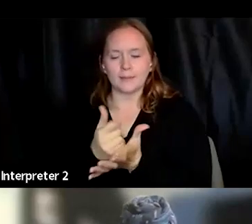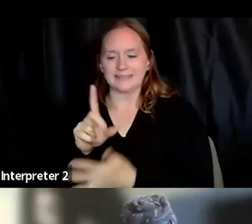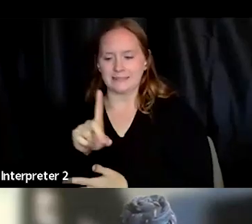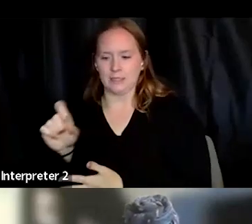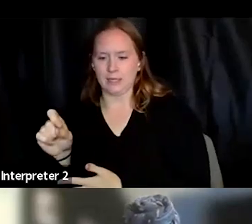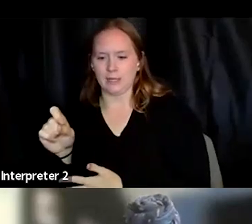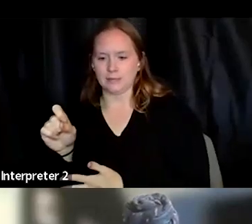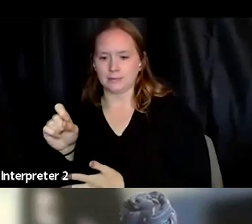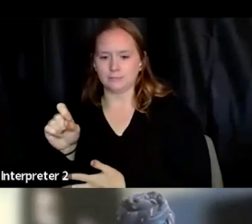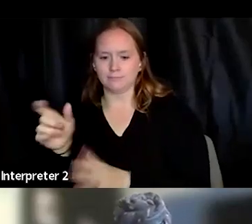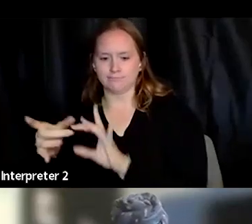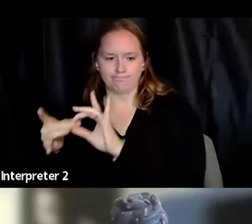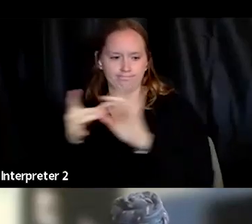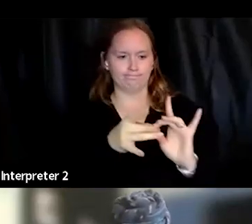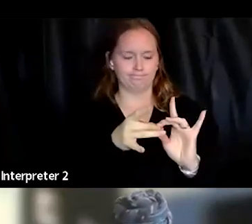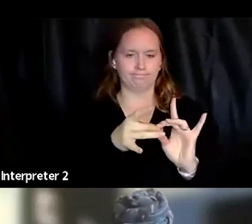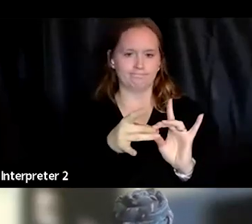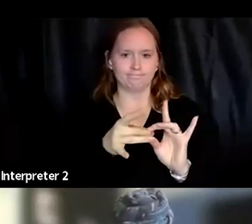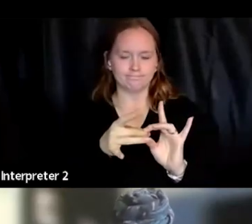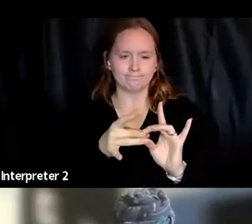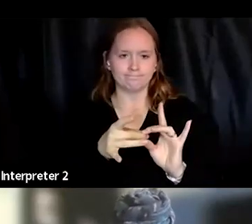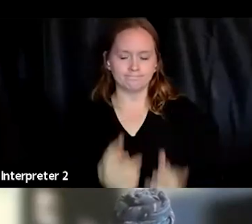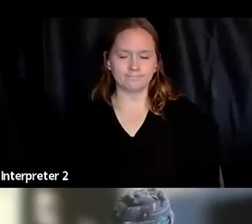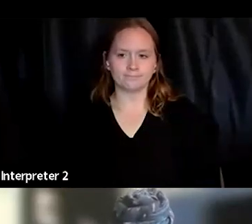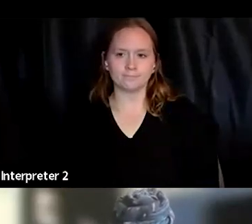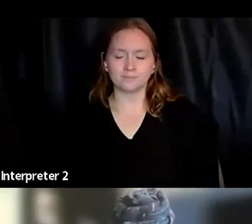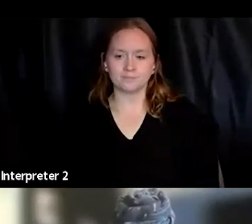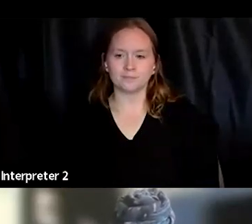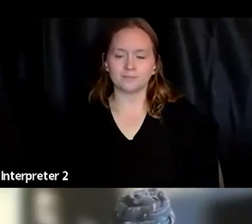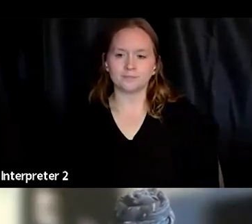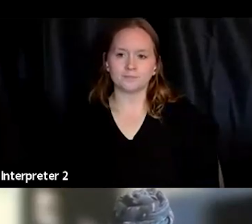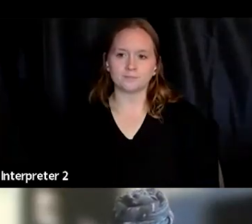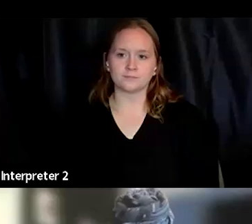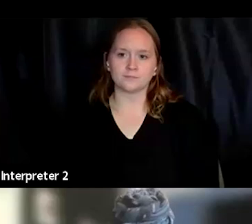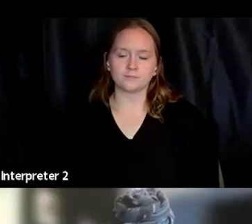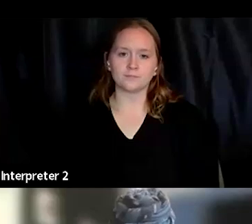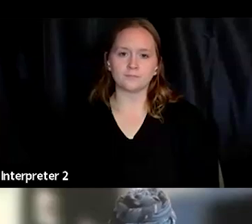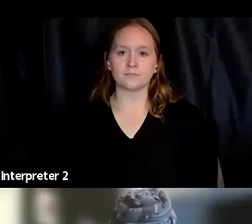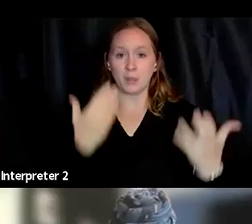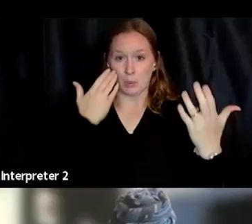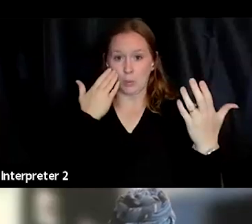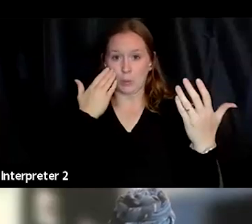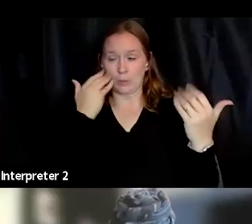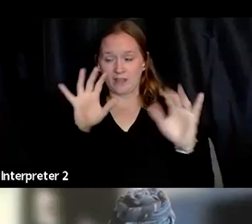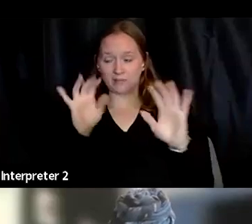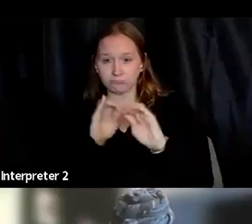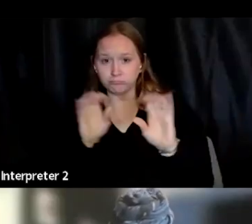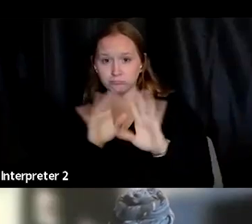using the actual rule, the listing. So hopefully that clarifies that question.